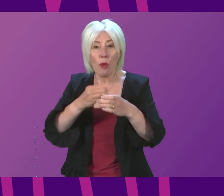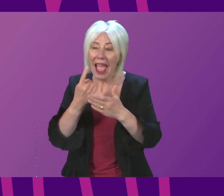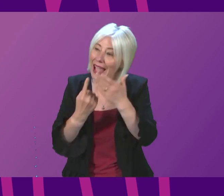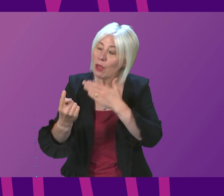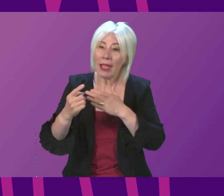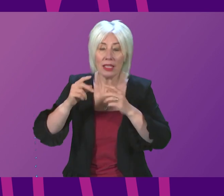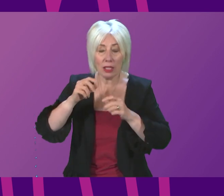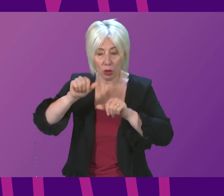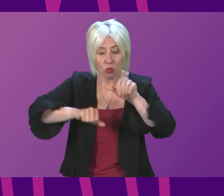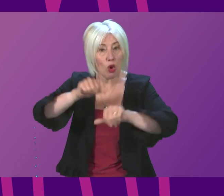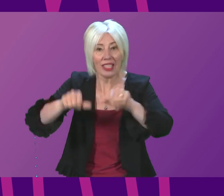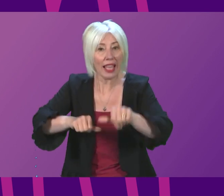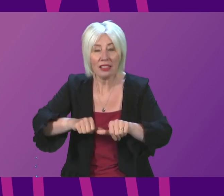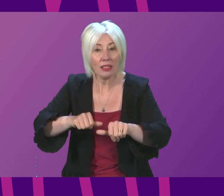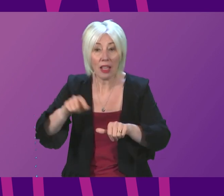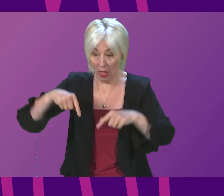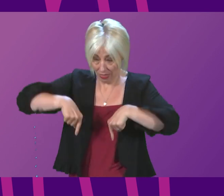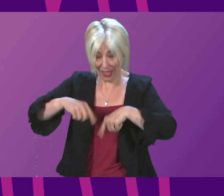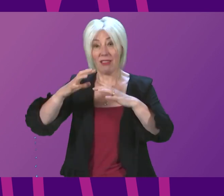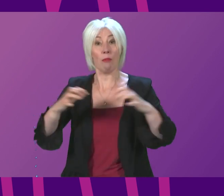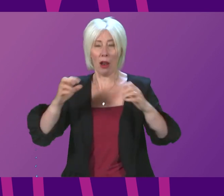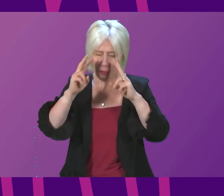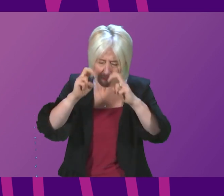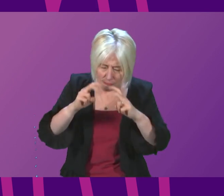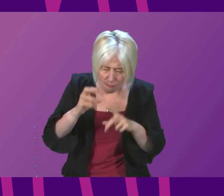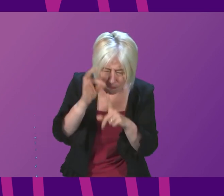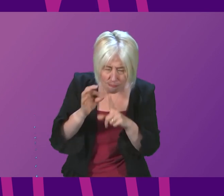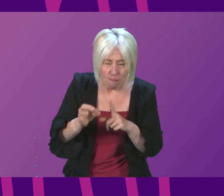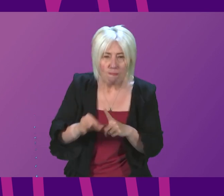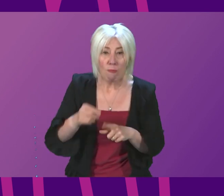whereby Parliament scrutinises and determines the budget of Audit Scotland.